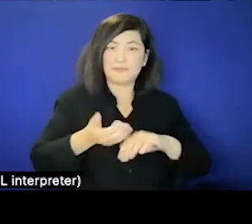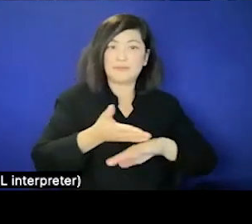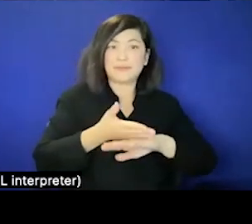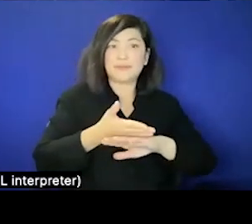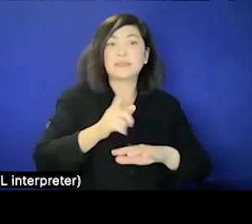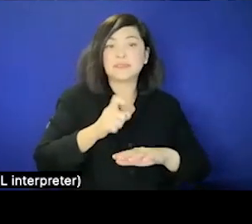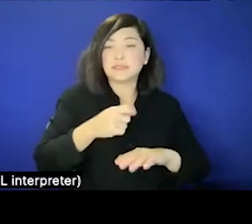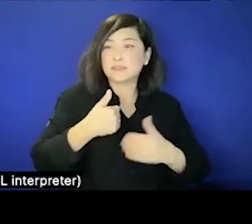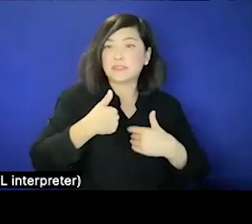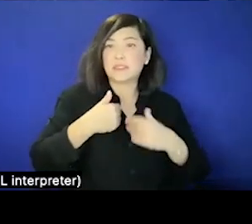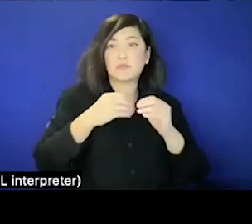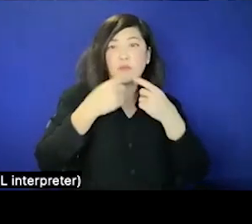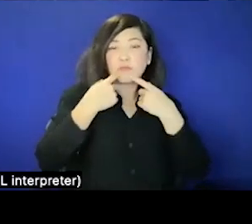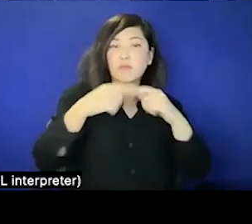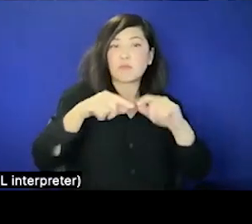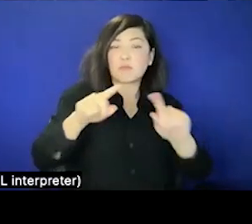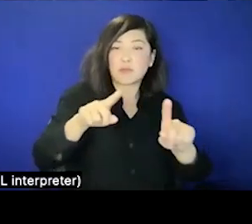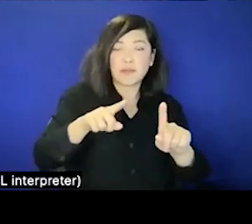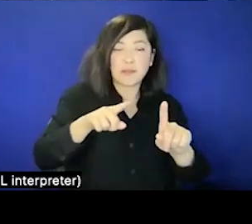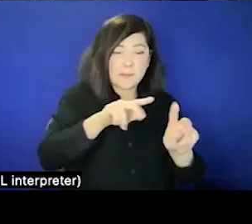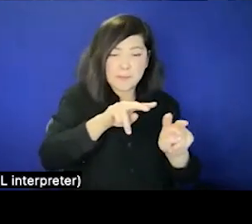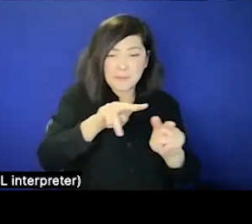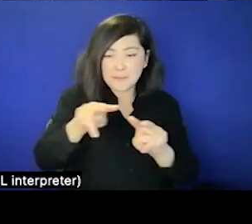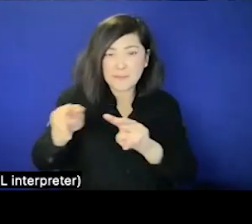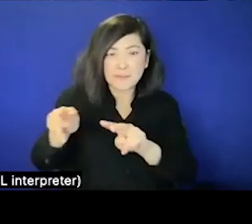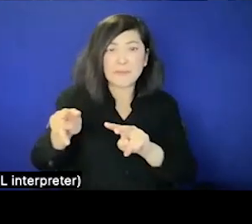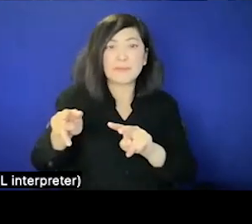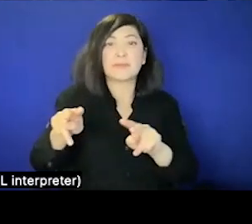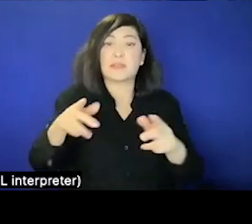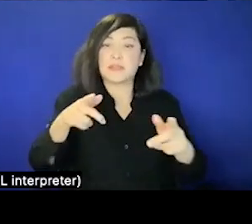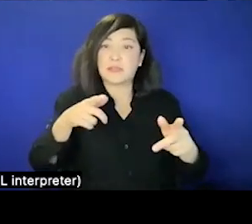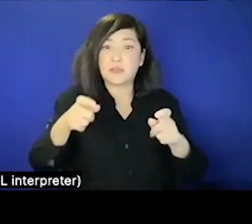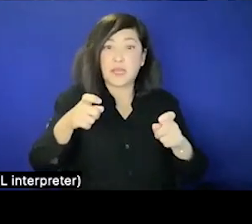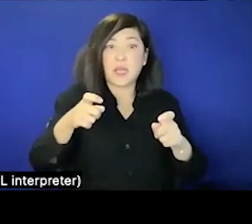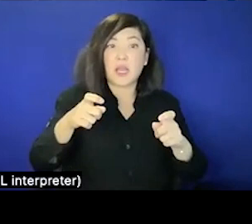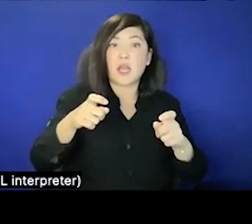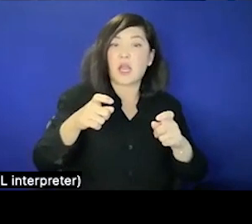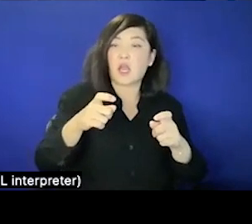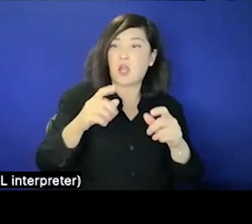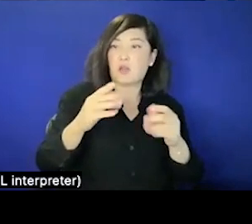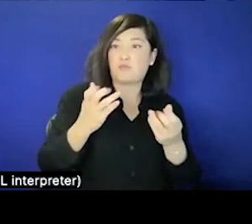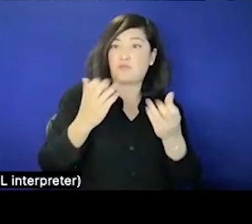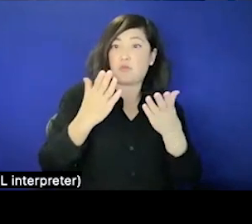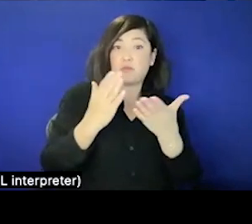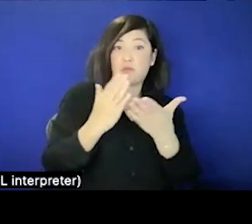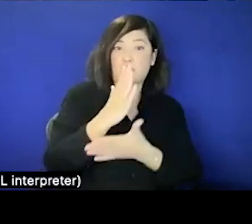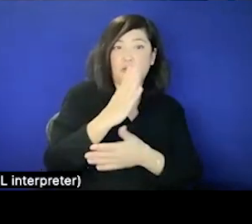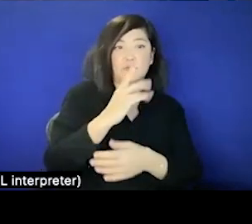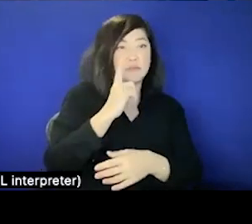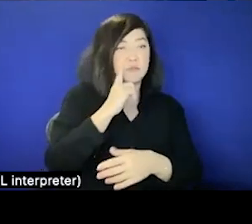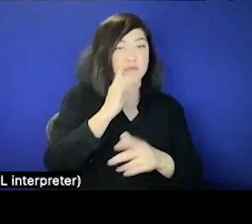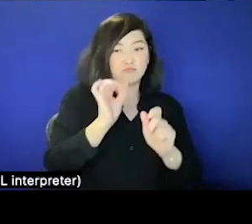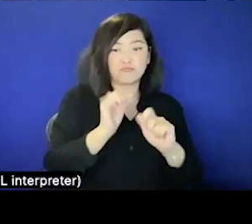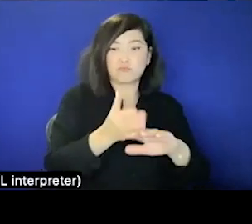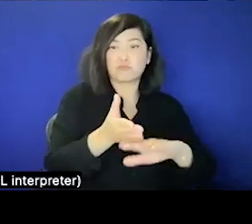of rights. We think it's a significant growth opportunity. It's not going to overtake product